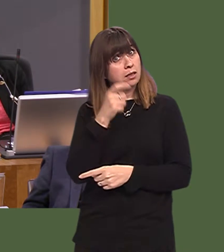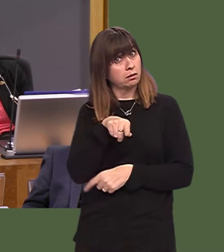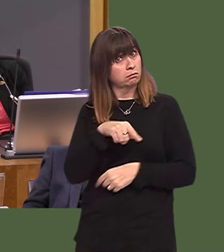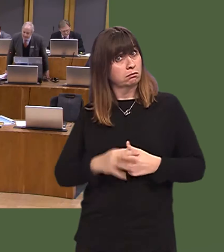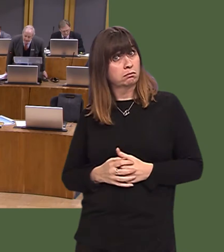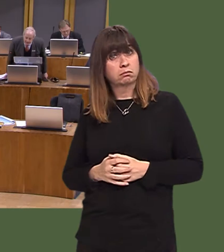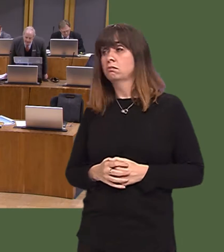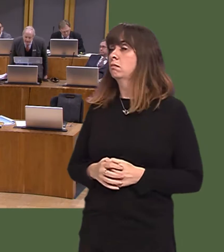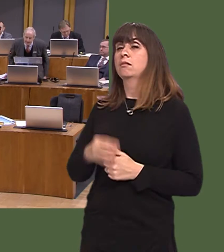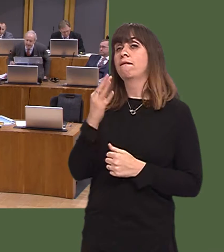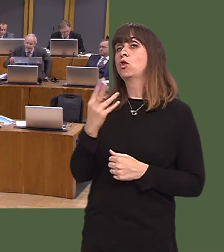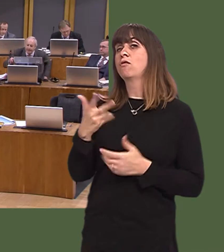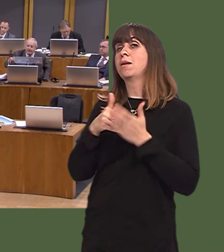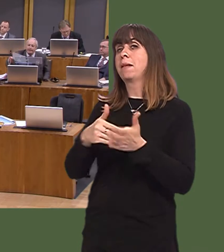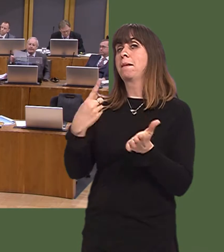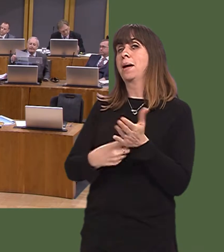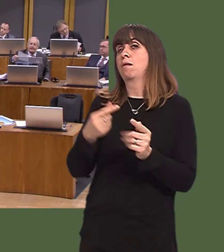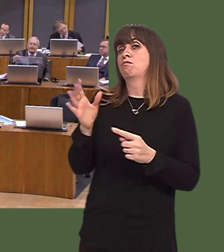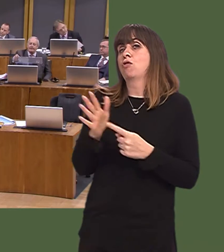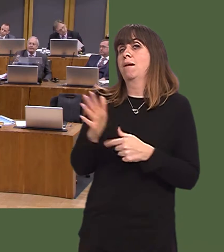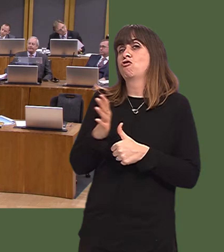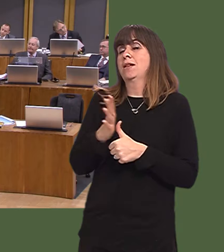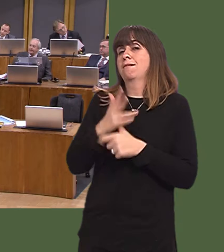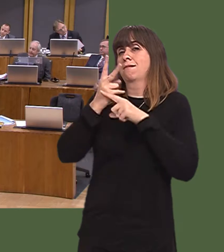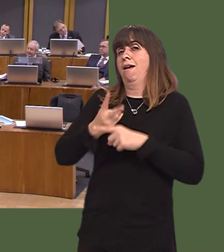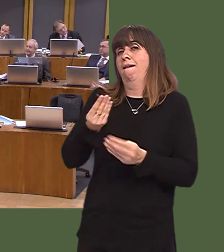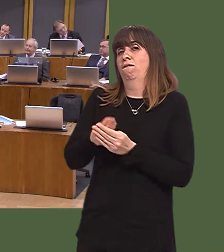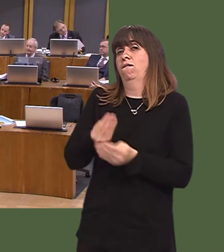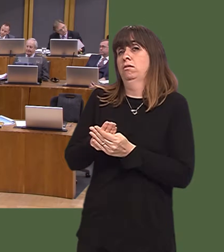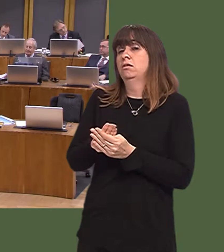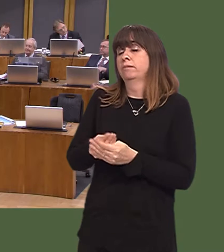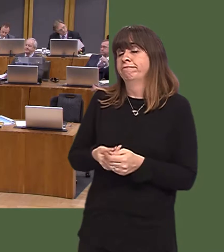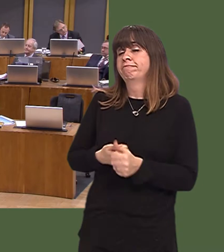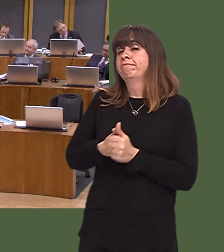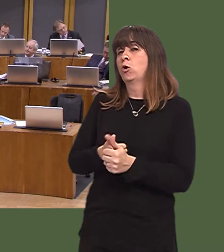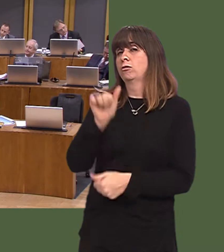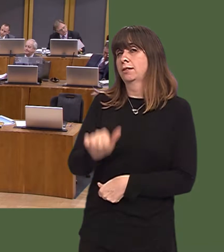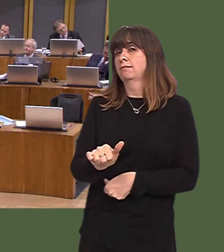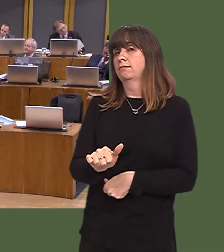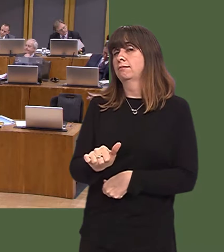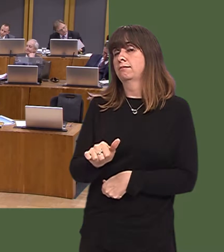Carwyn Jones: Well, our £43 million primary care fund is supporting that, with the emphasis